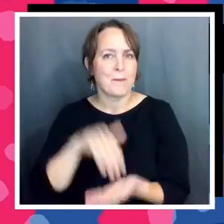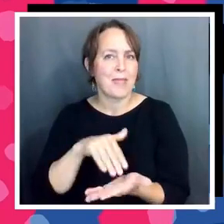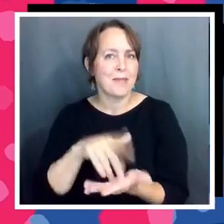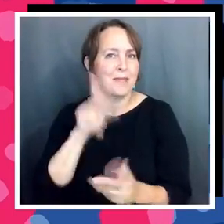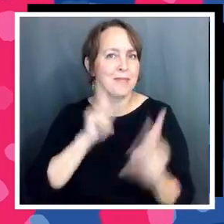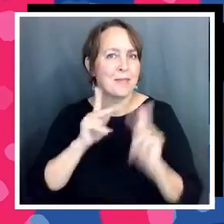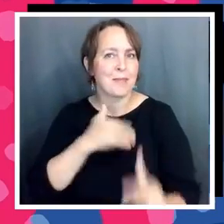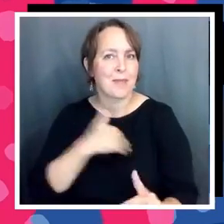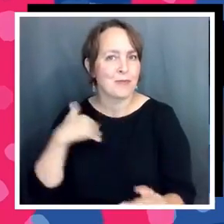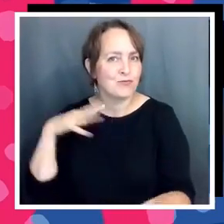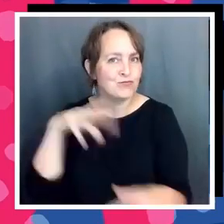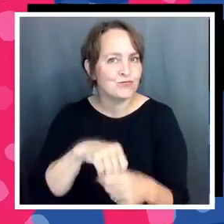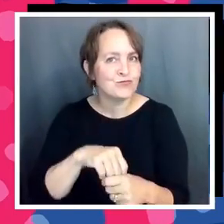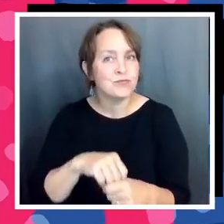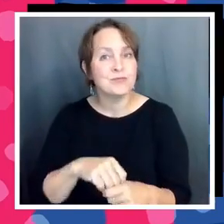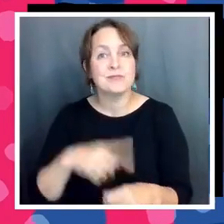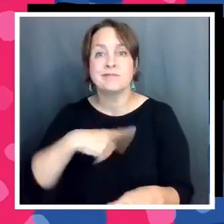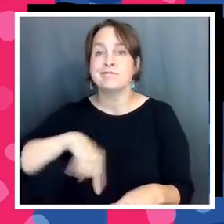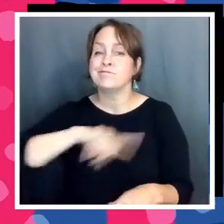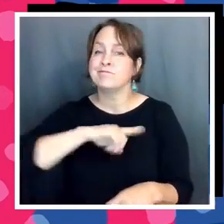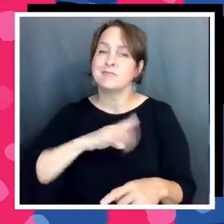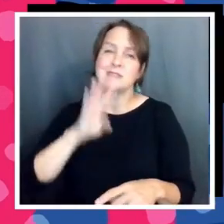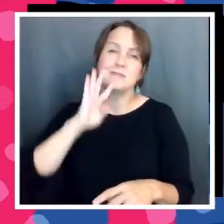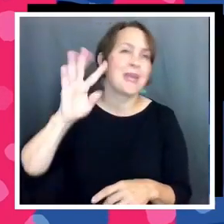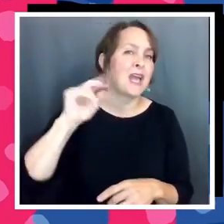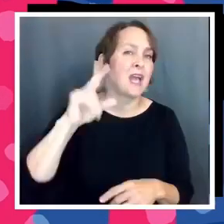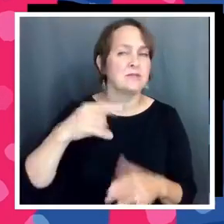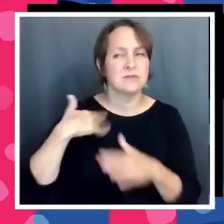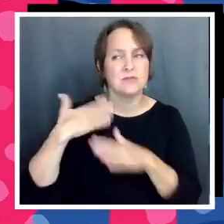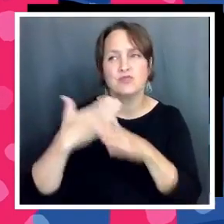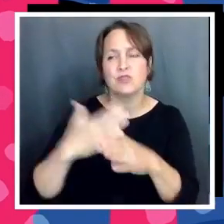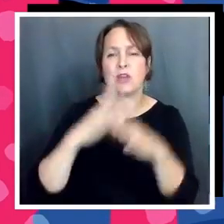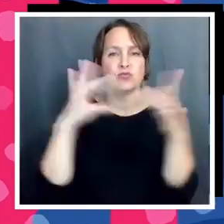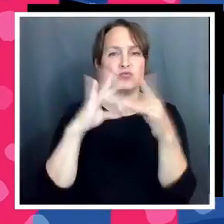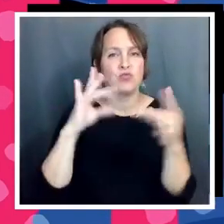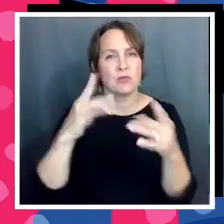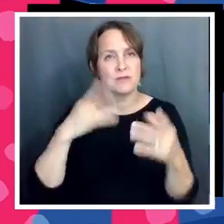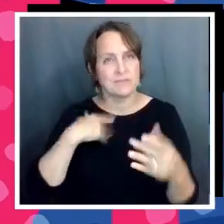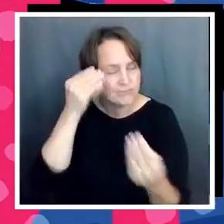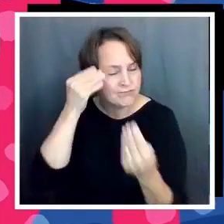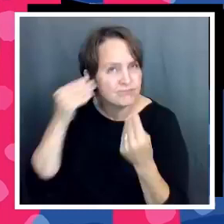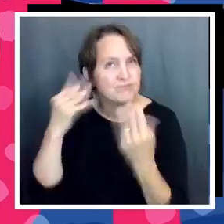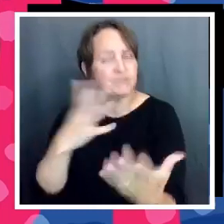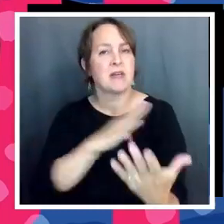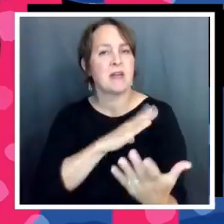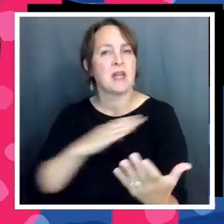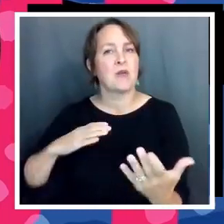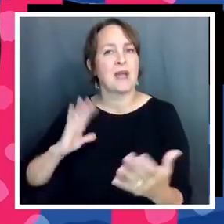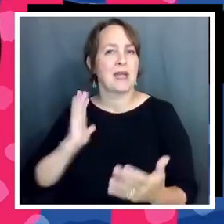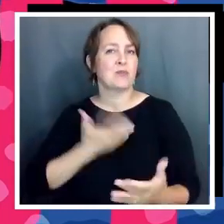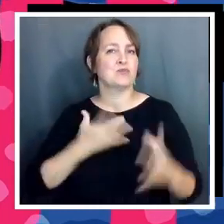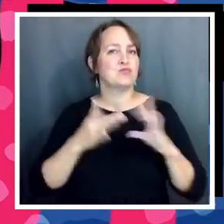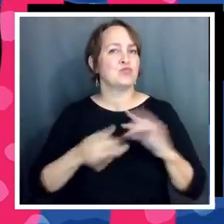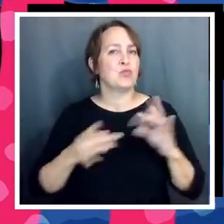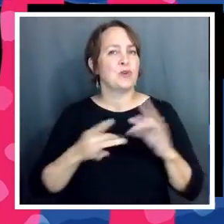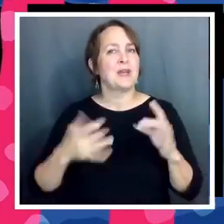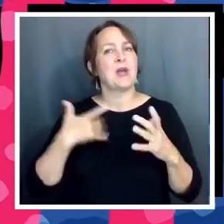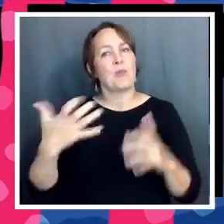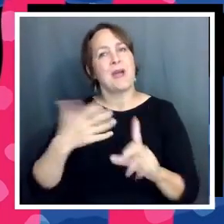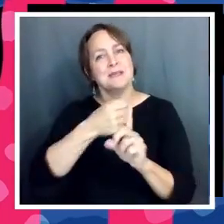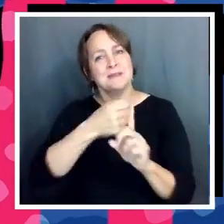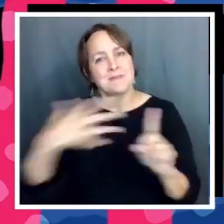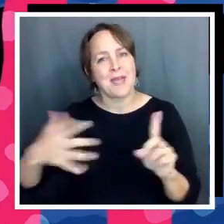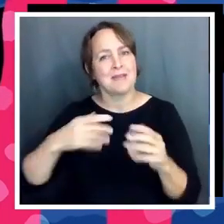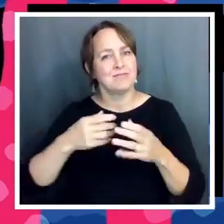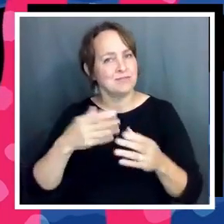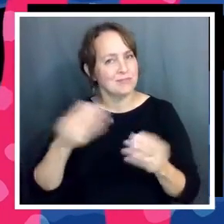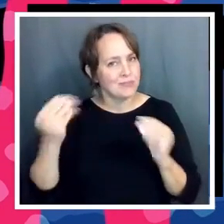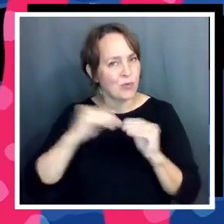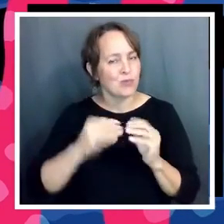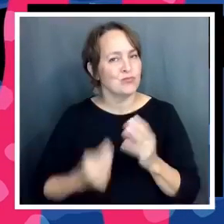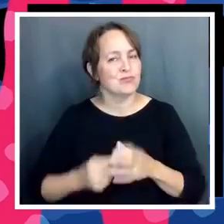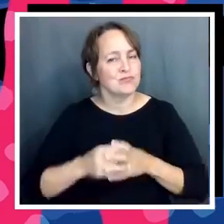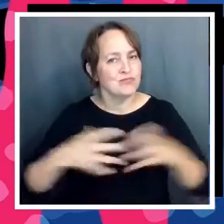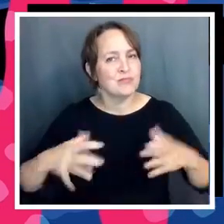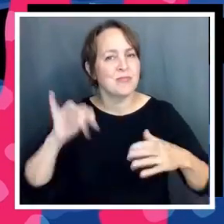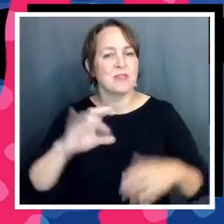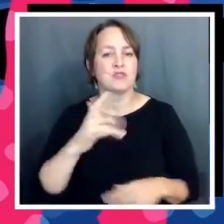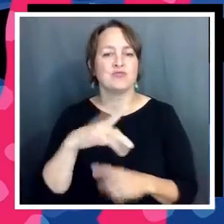THANK YOU, WE ARE AN